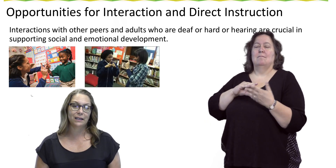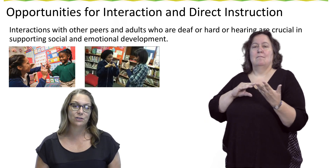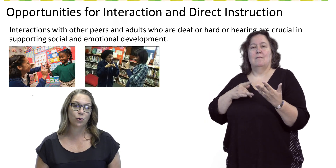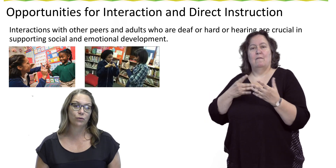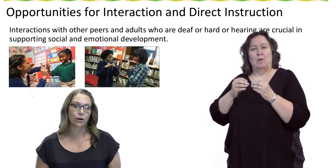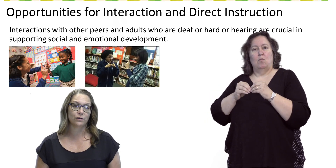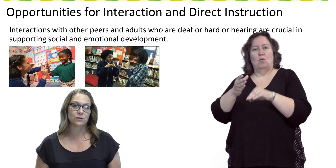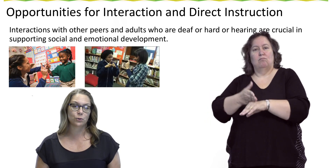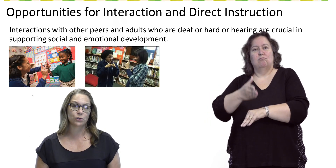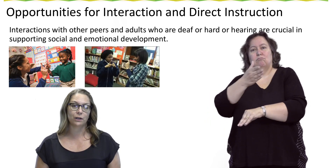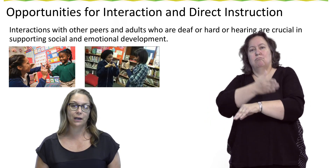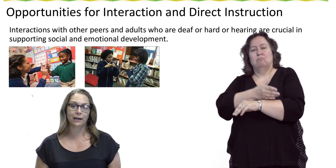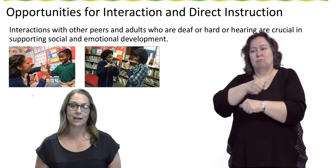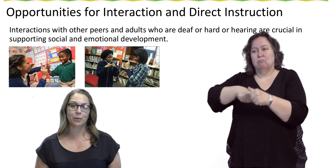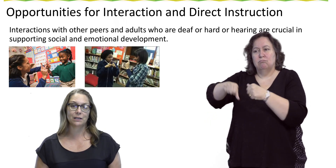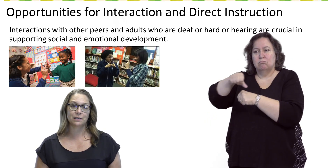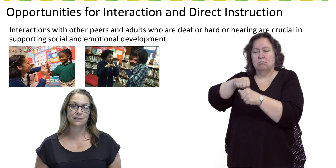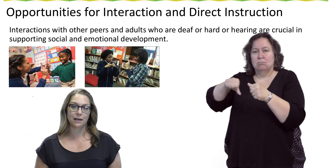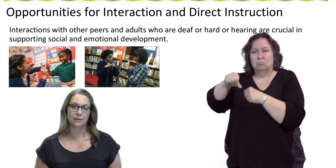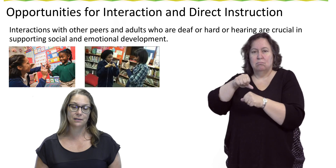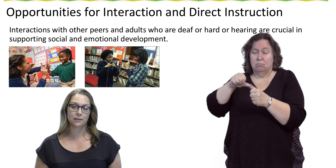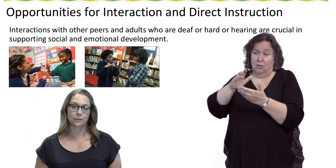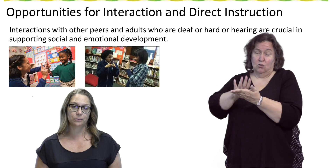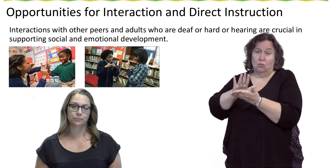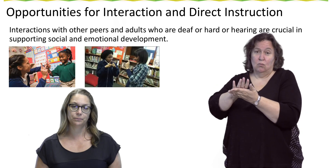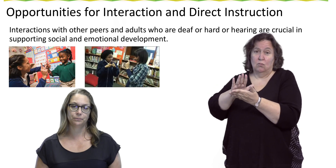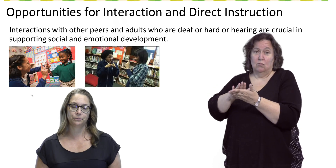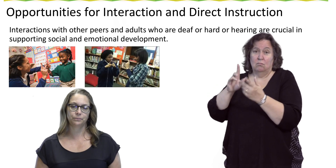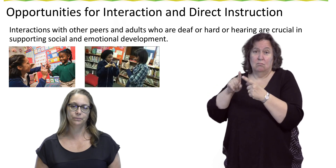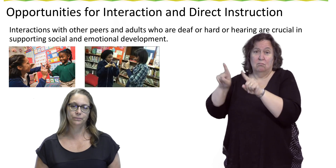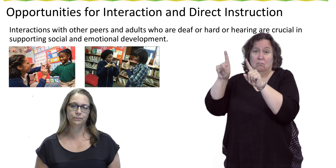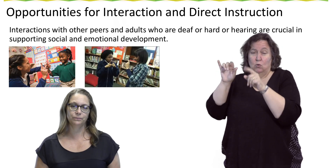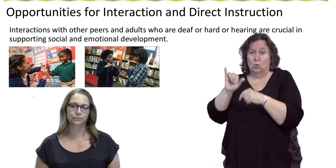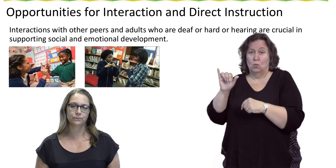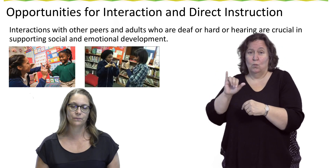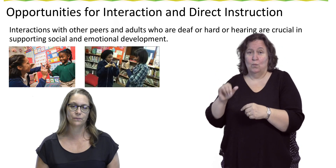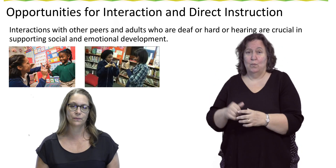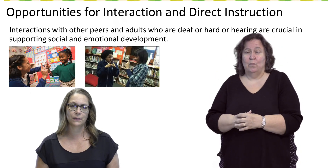and lead to overall social and academic success.